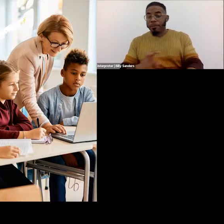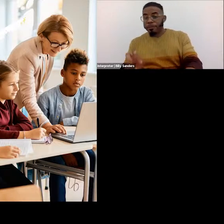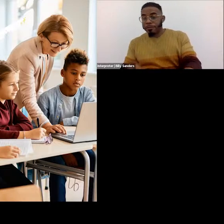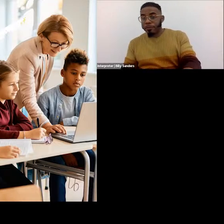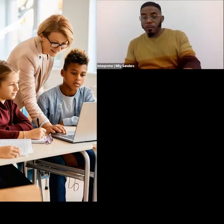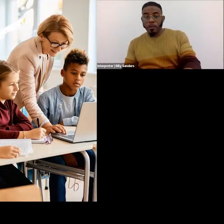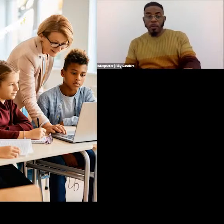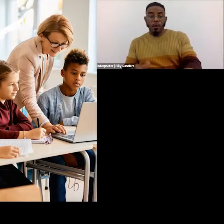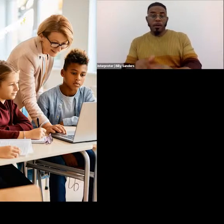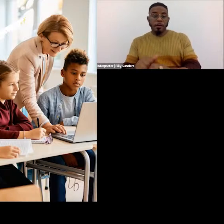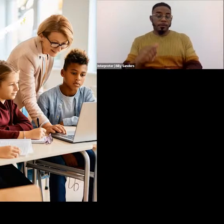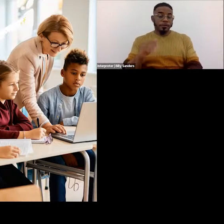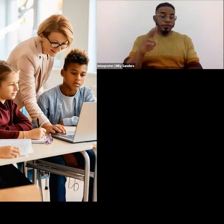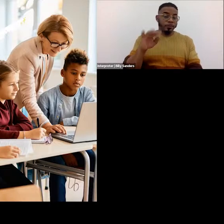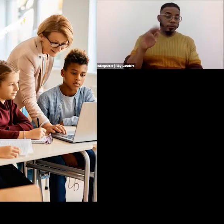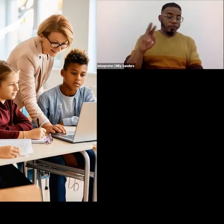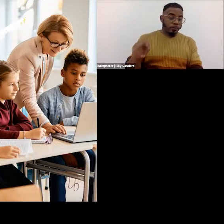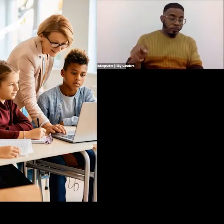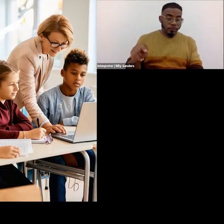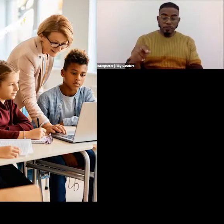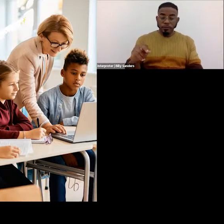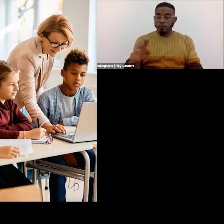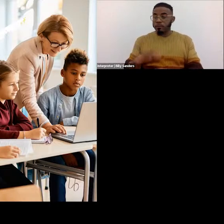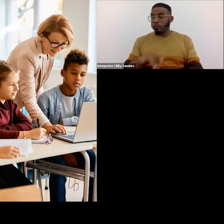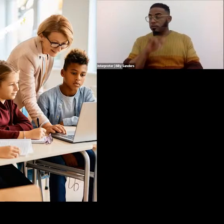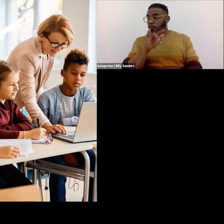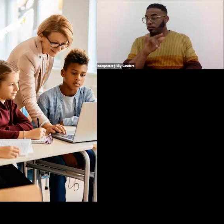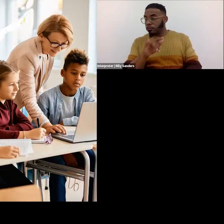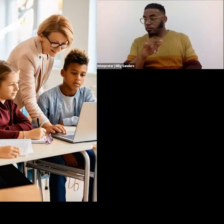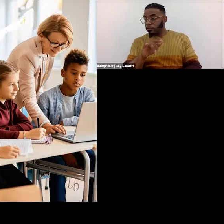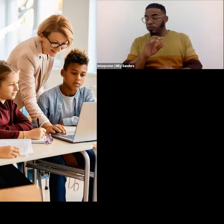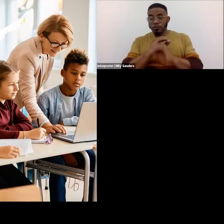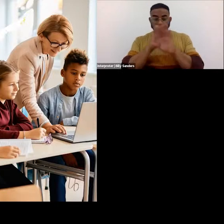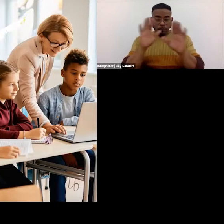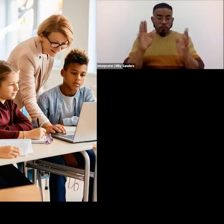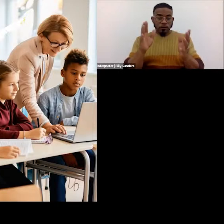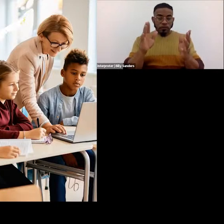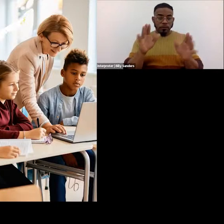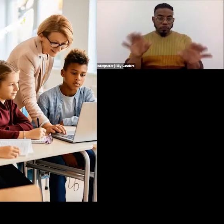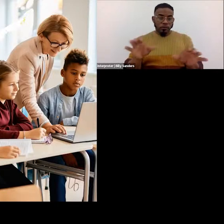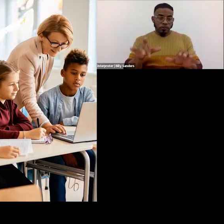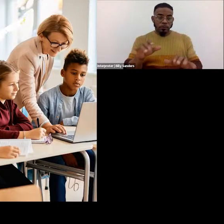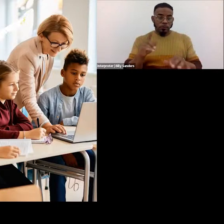or an event or, you know, on a plane and obviously doing their tutoring.